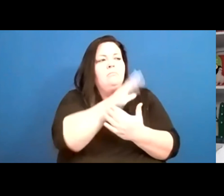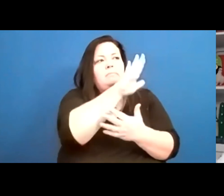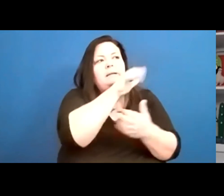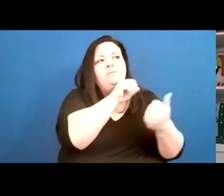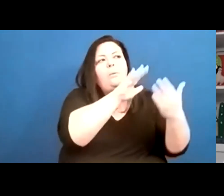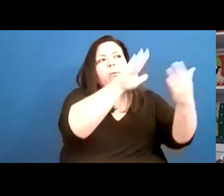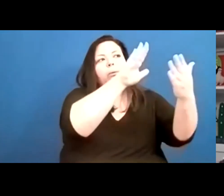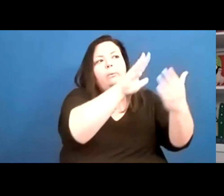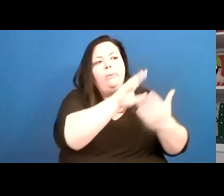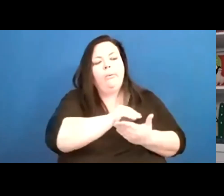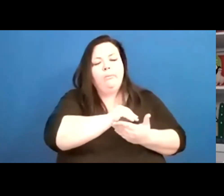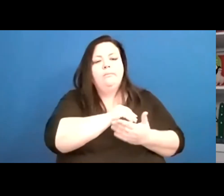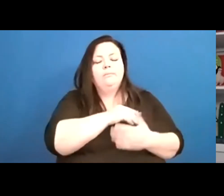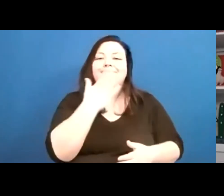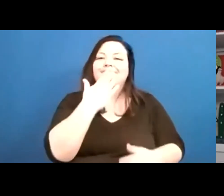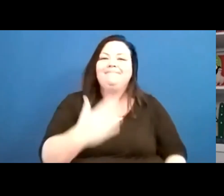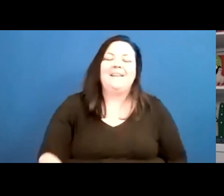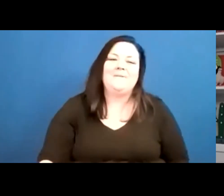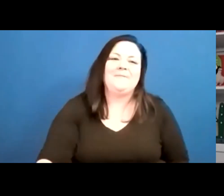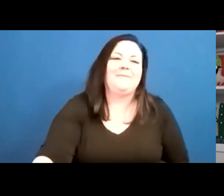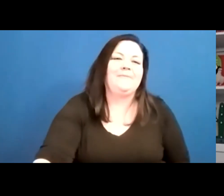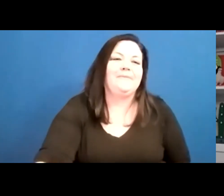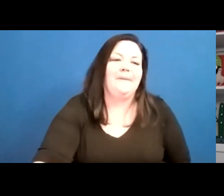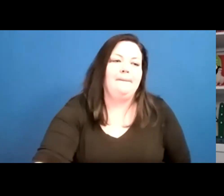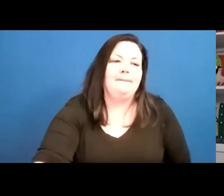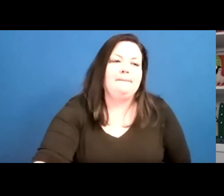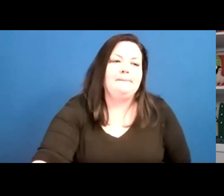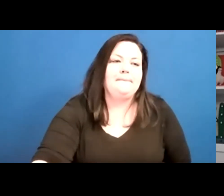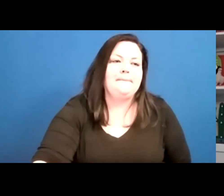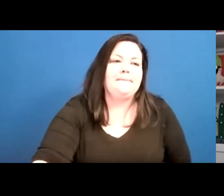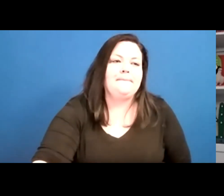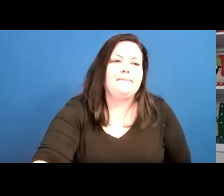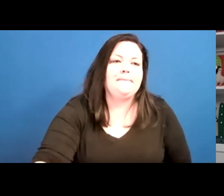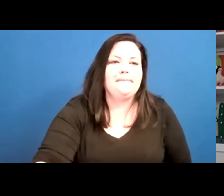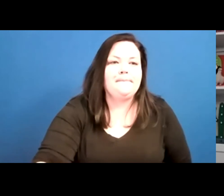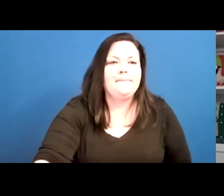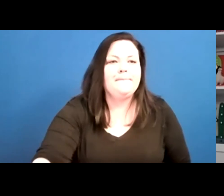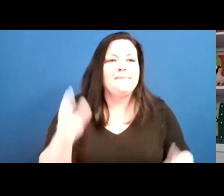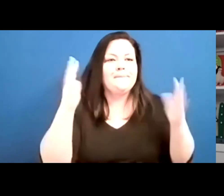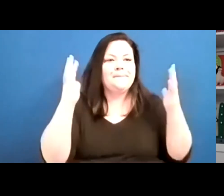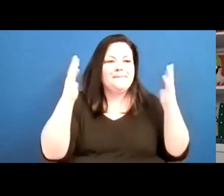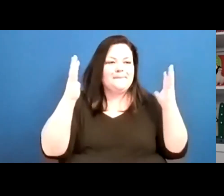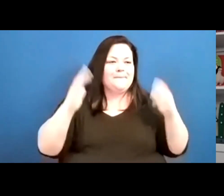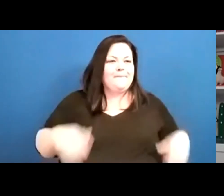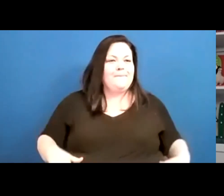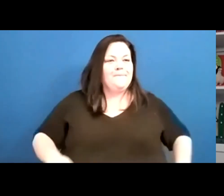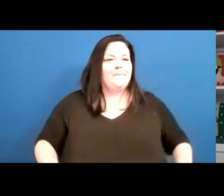Thank you.